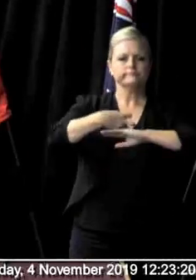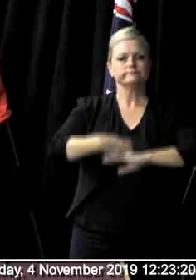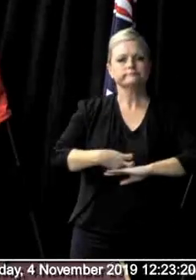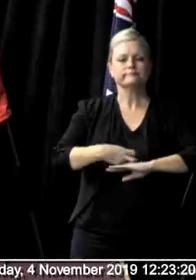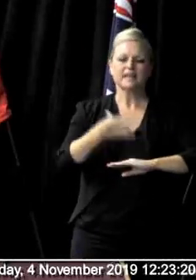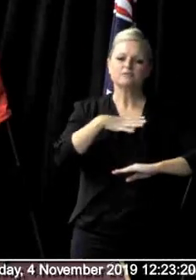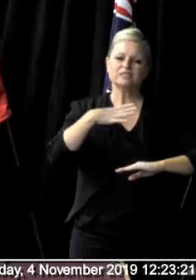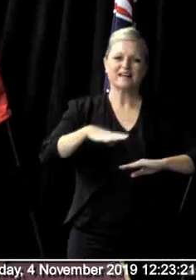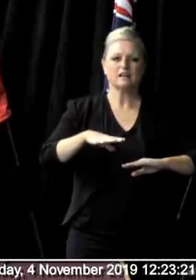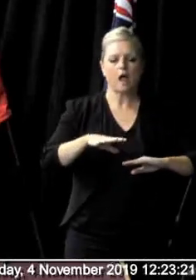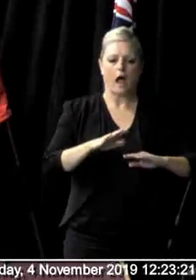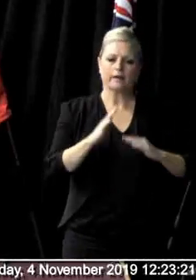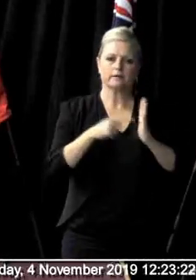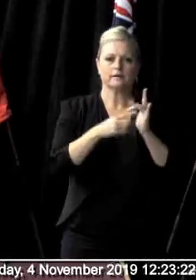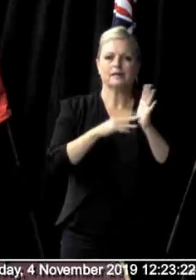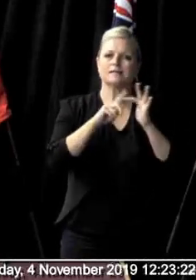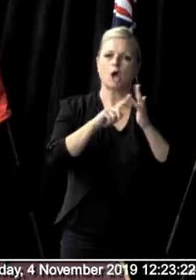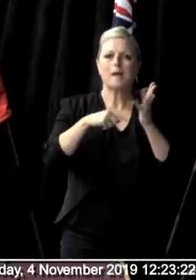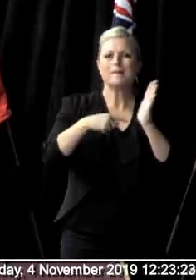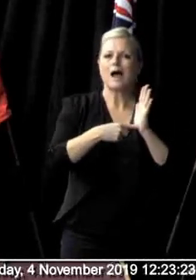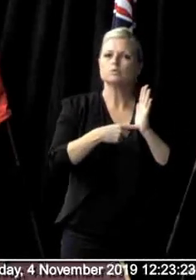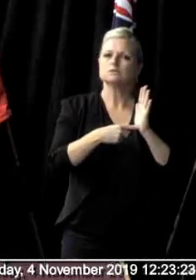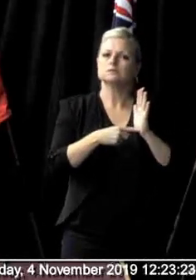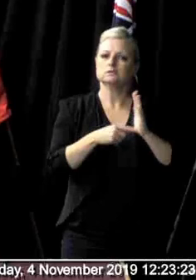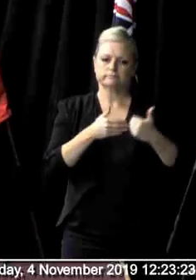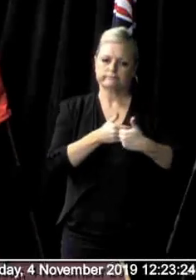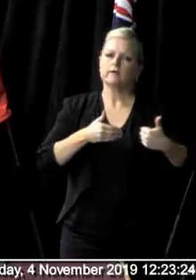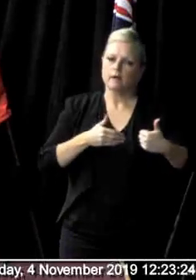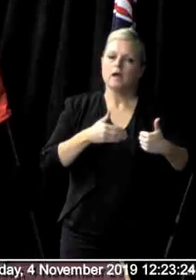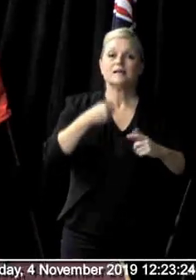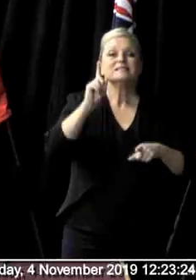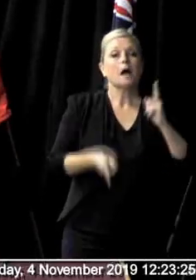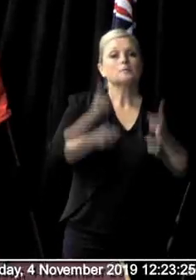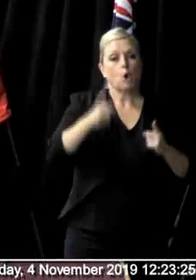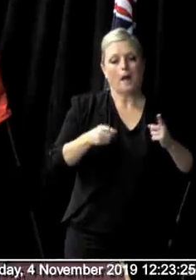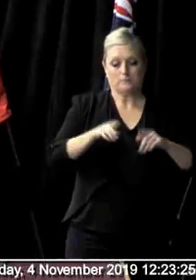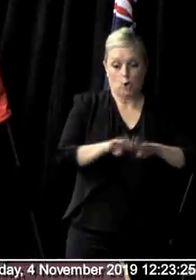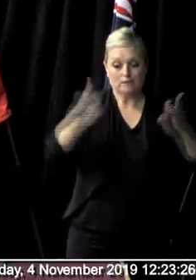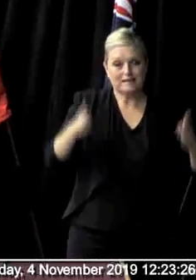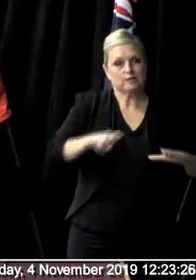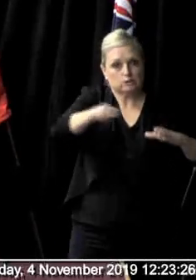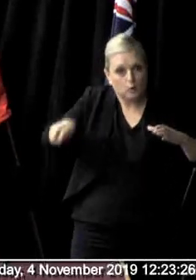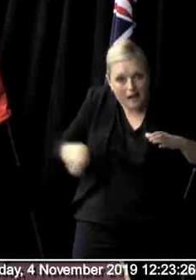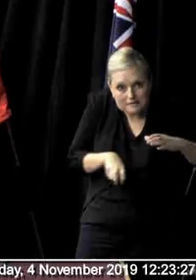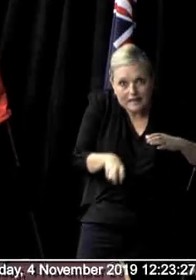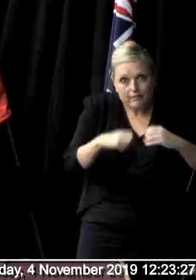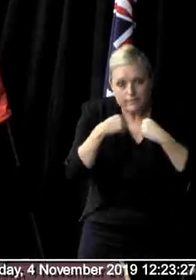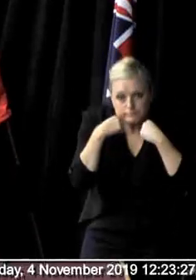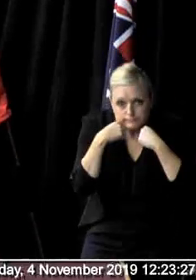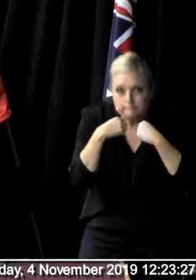She was also offered underneath her desk as well, which is – yes. Which is a problem, isn’t it?